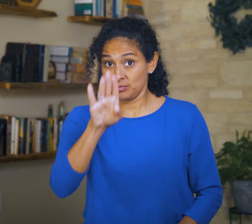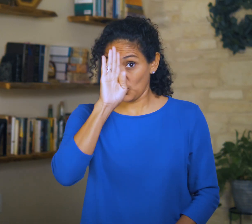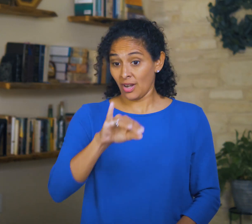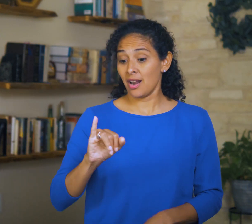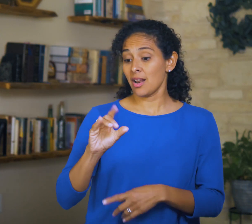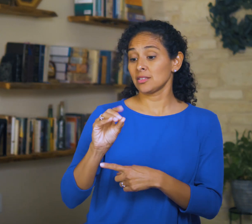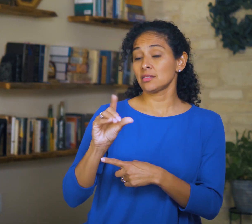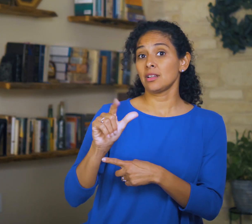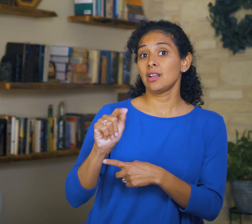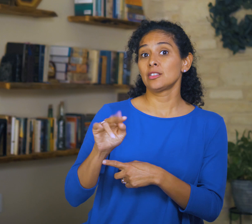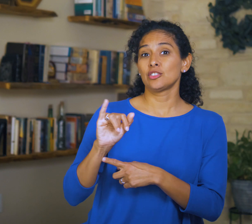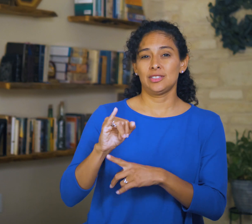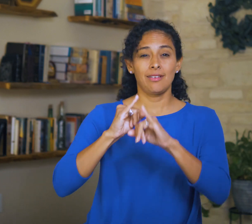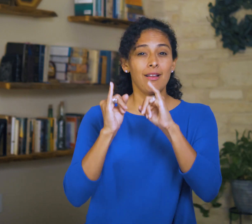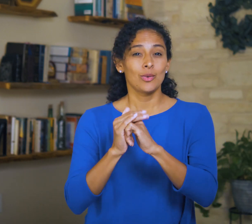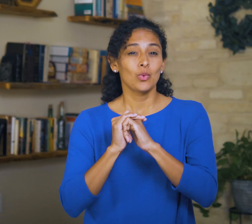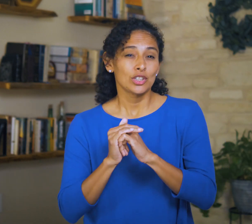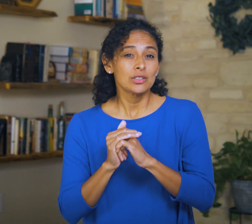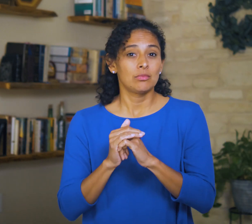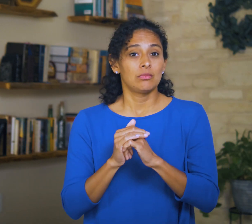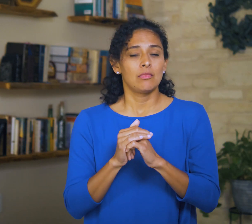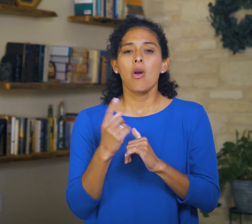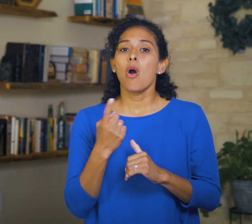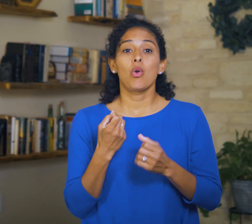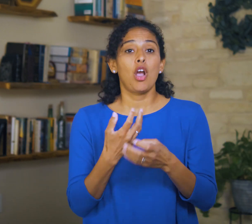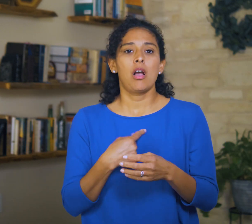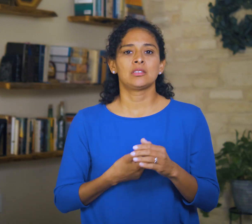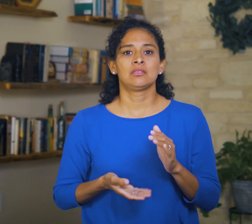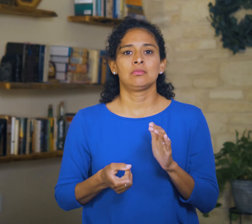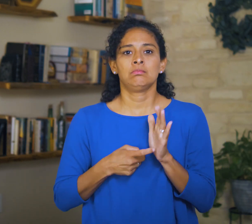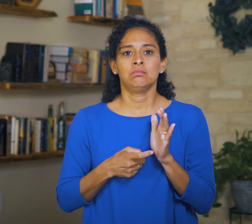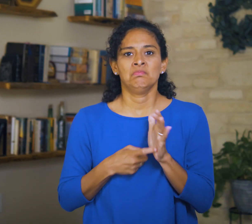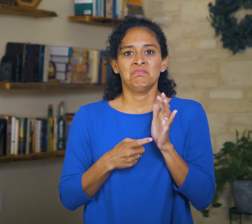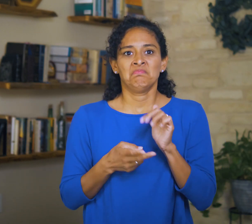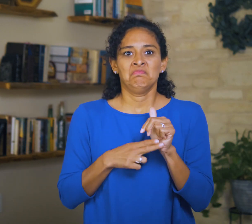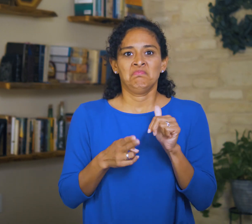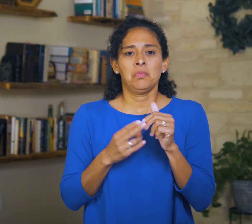Idolatry always demands more—